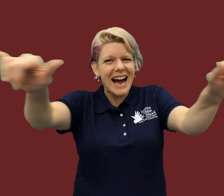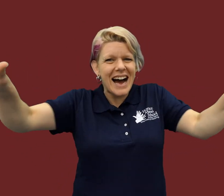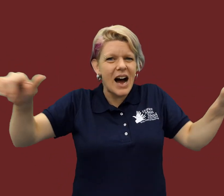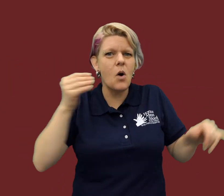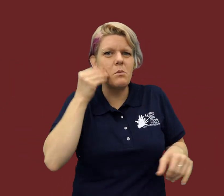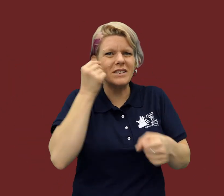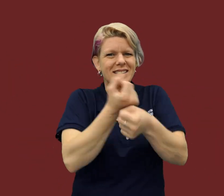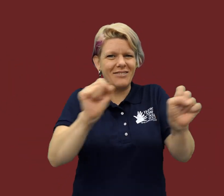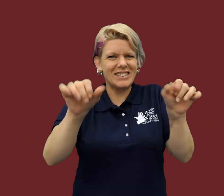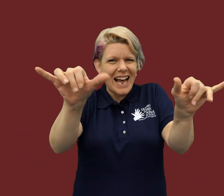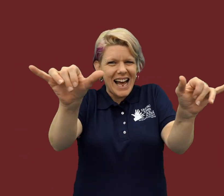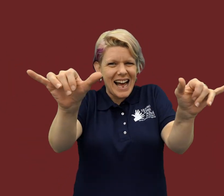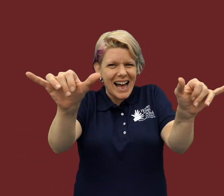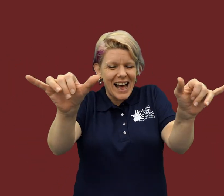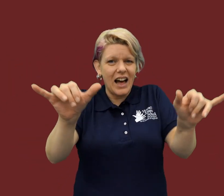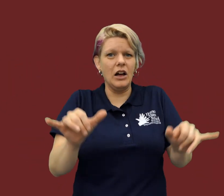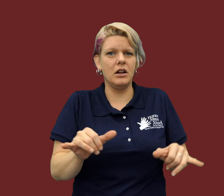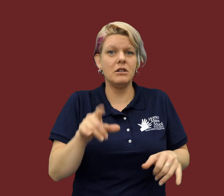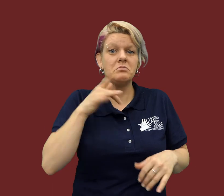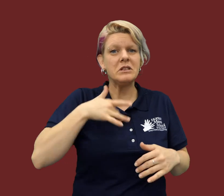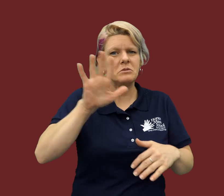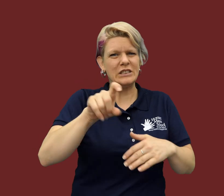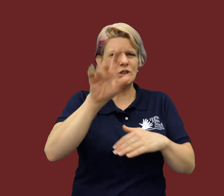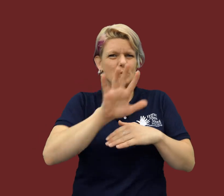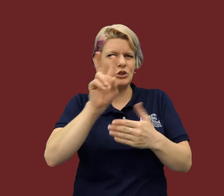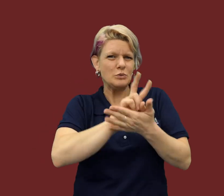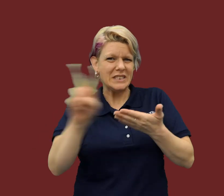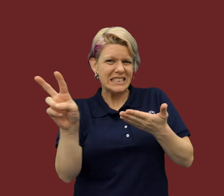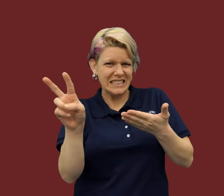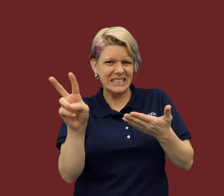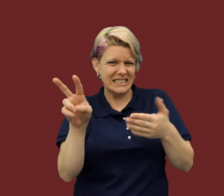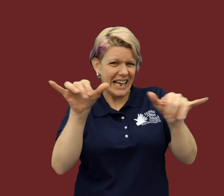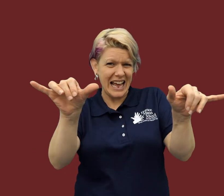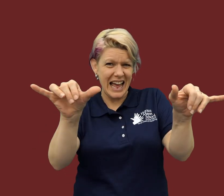help people stay home and avoid spreading the virus further. It takes around two weeks